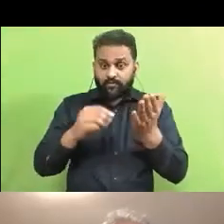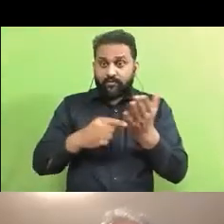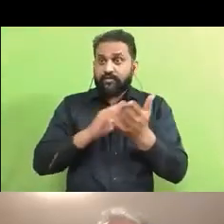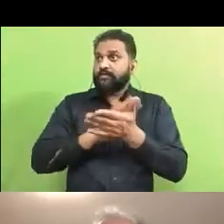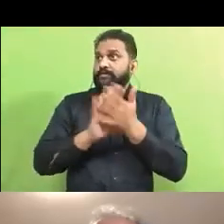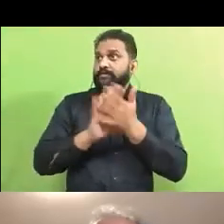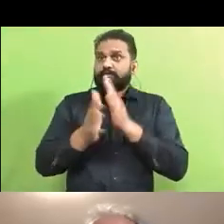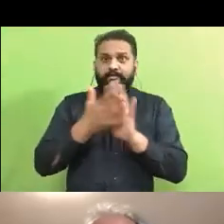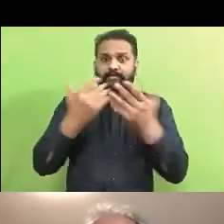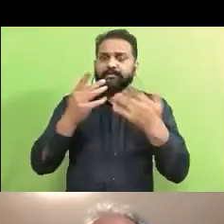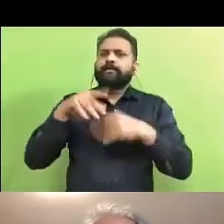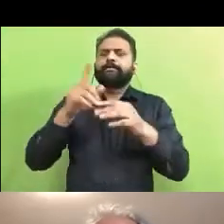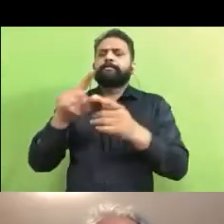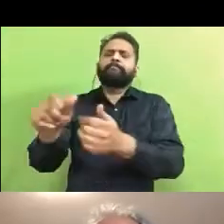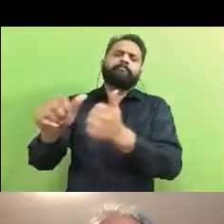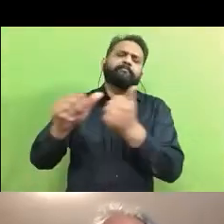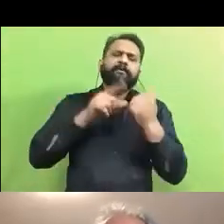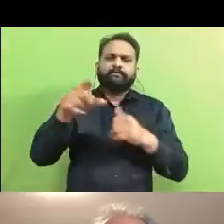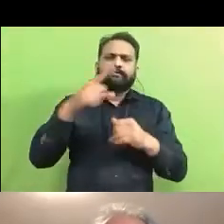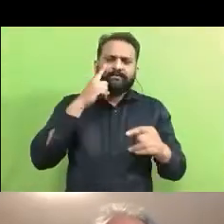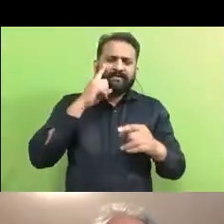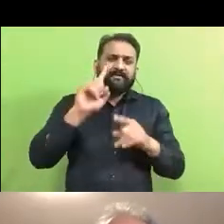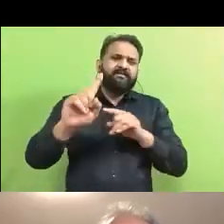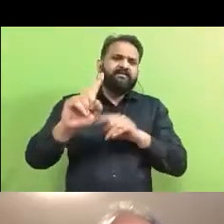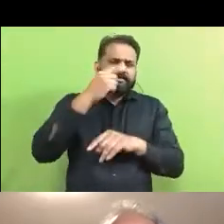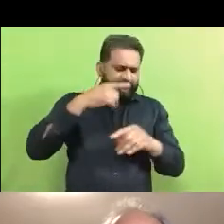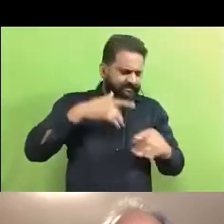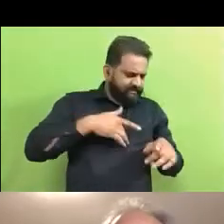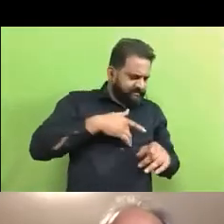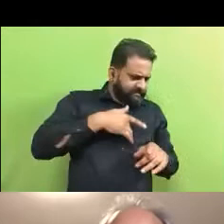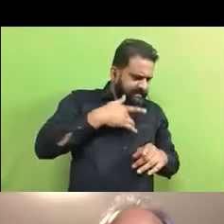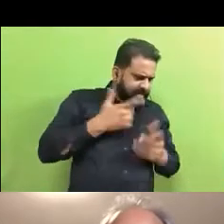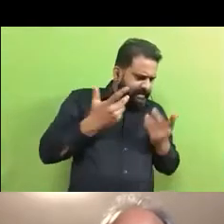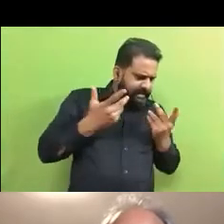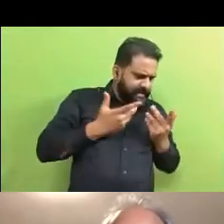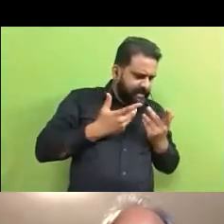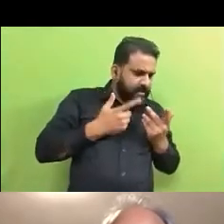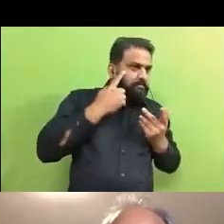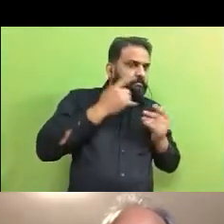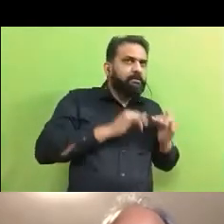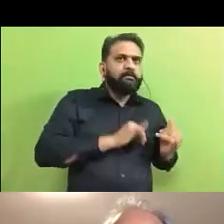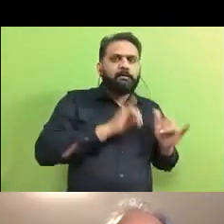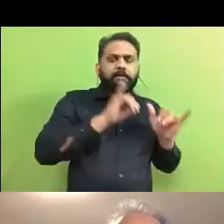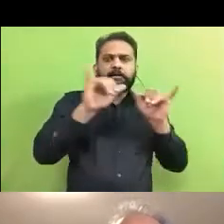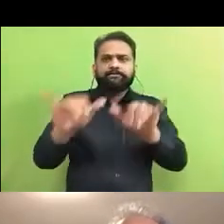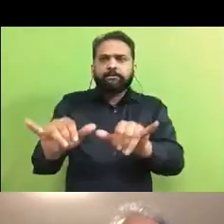and check your first reaction you will find the same thing you will be very surprised that you